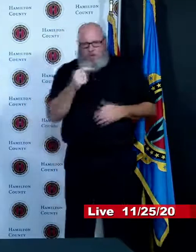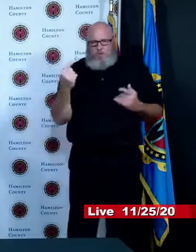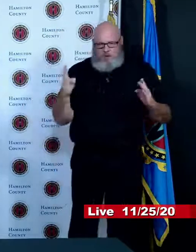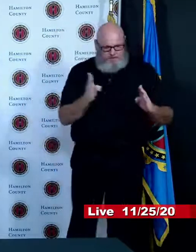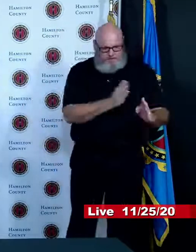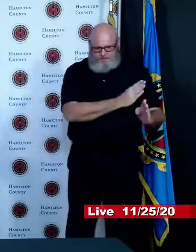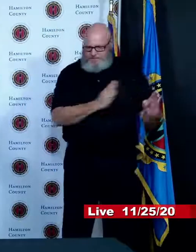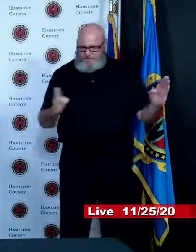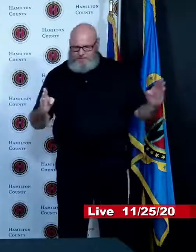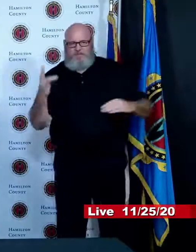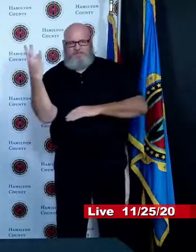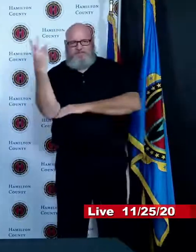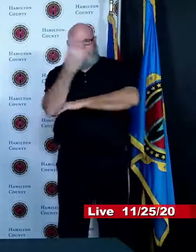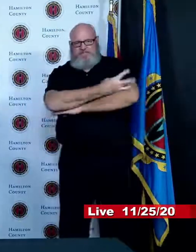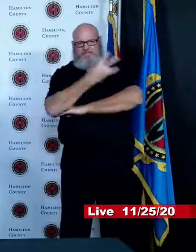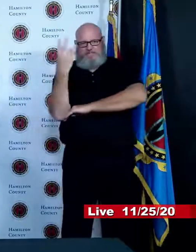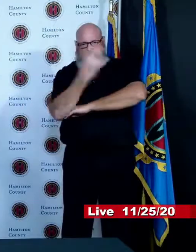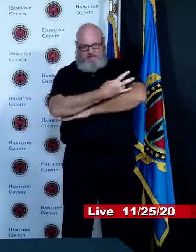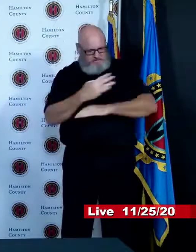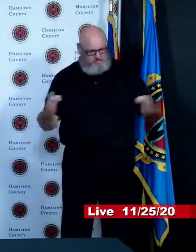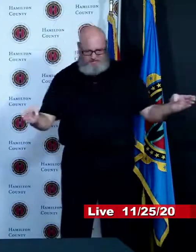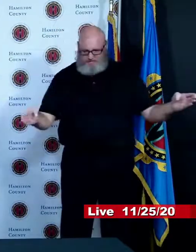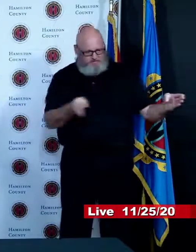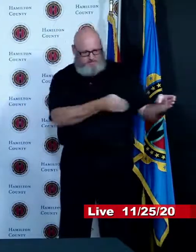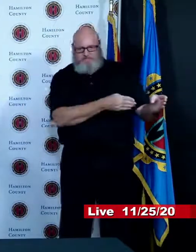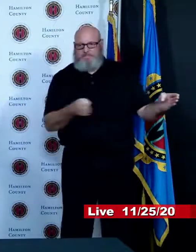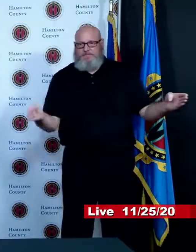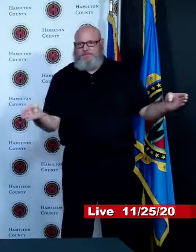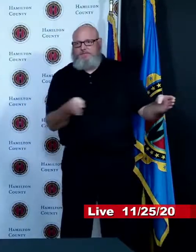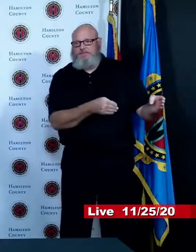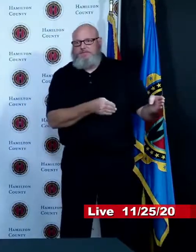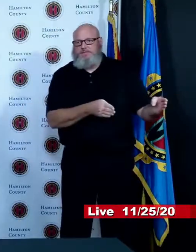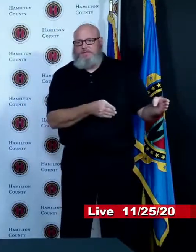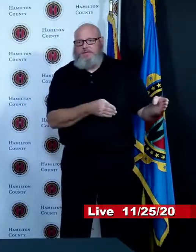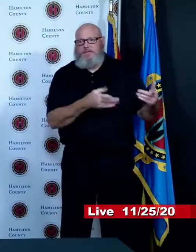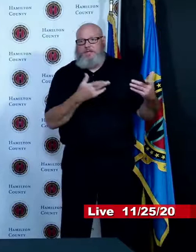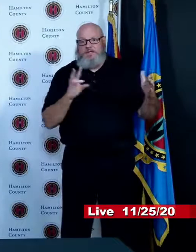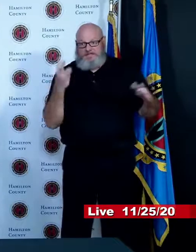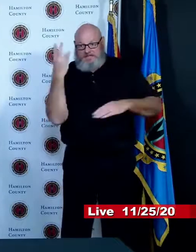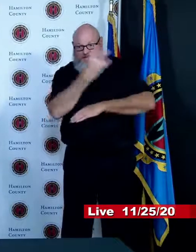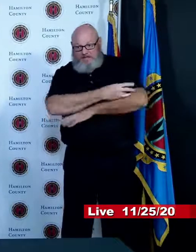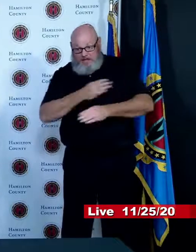and do you think there's a reason for that or is it just the ebb and flow of numbers and on time